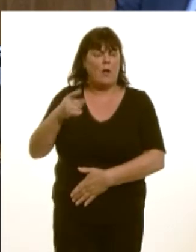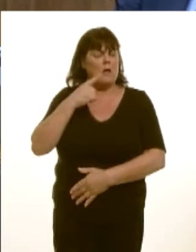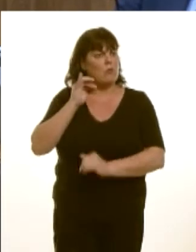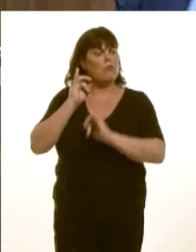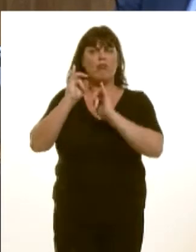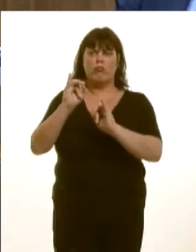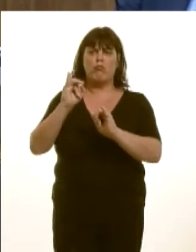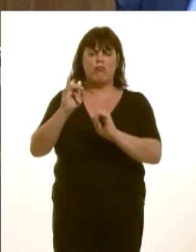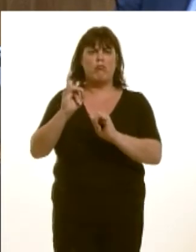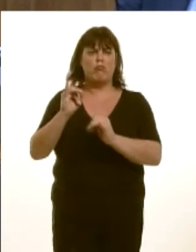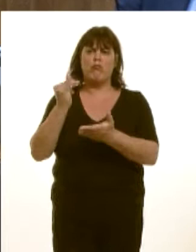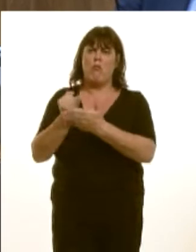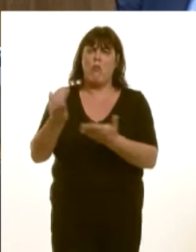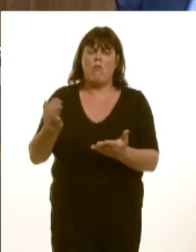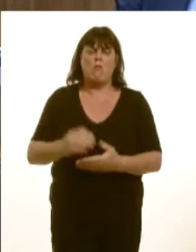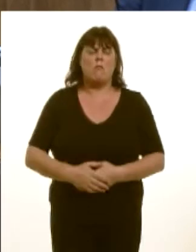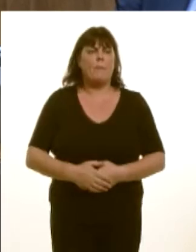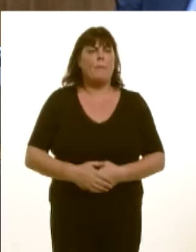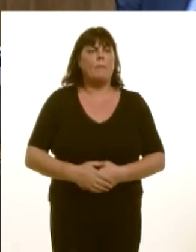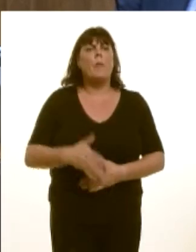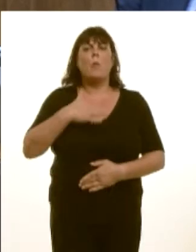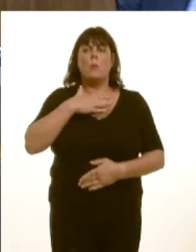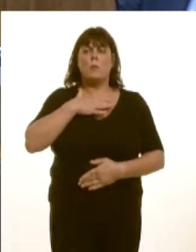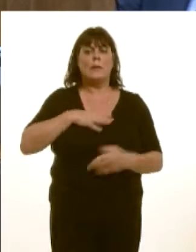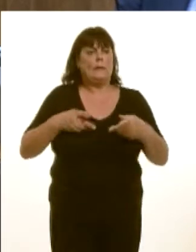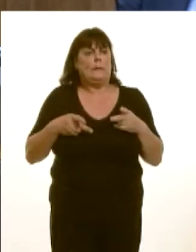It is important, of course, that there is a system in place for ensuring that people